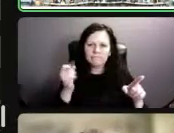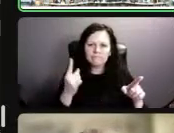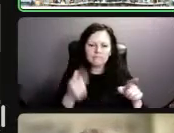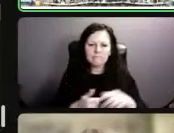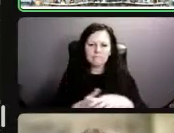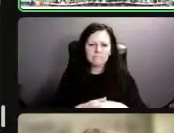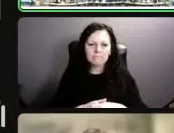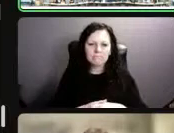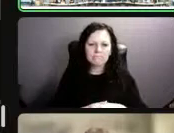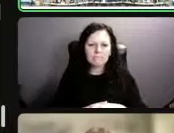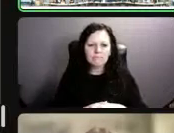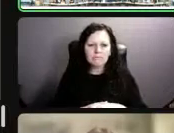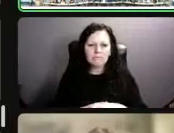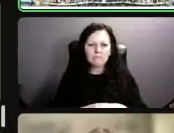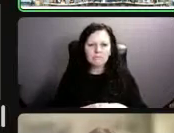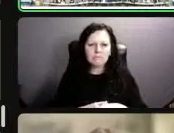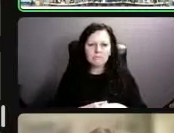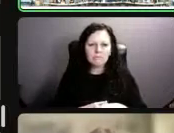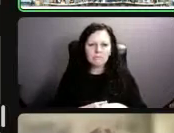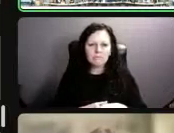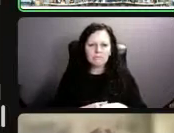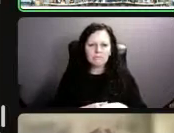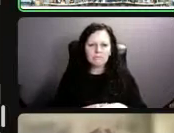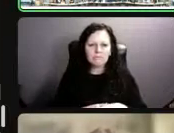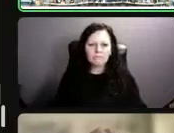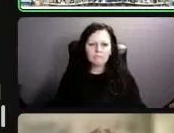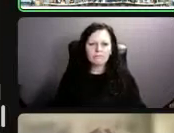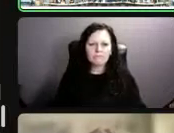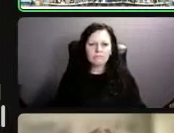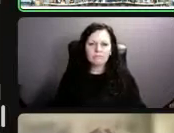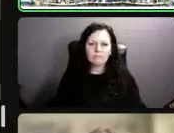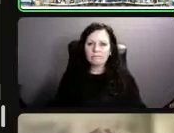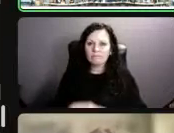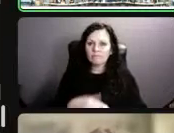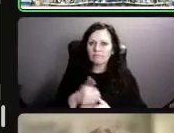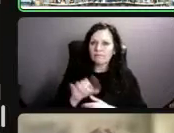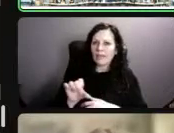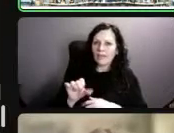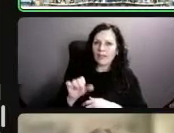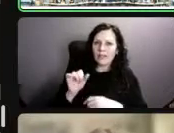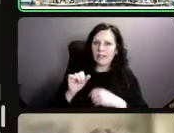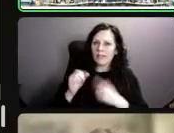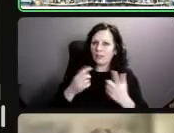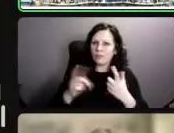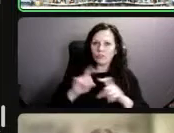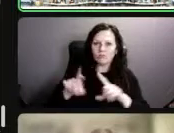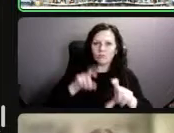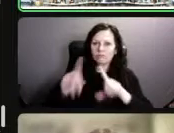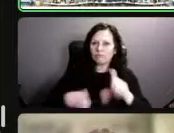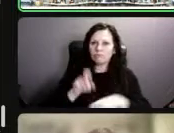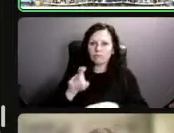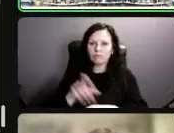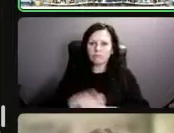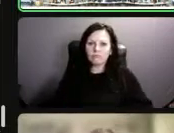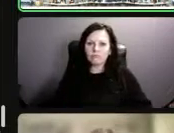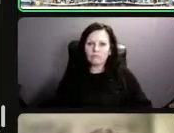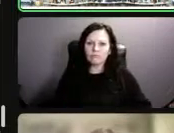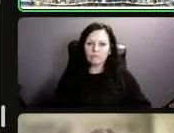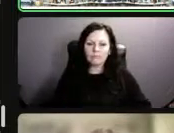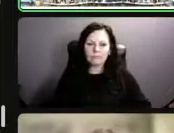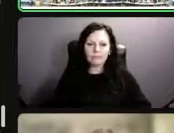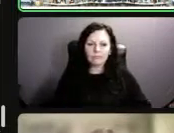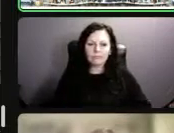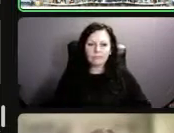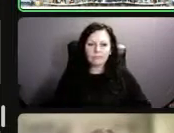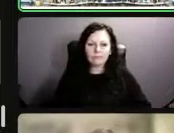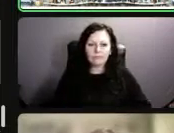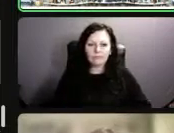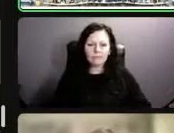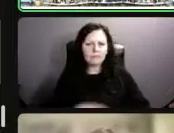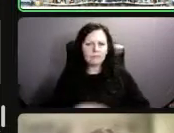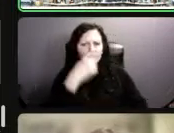BETTER WORD THE OUTSIDE OF